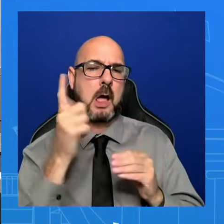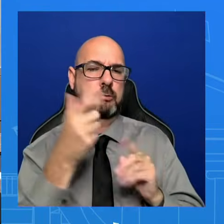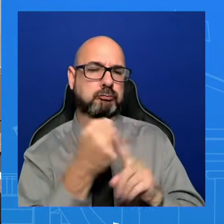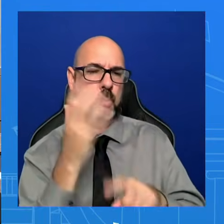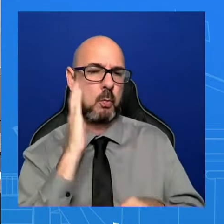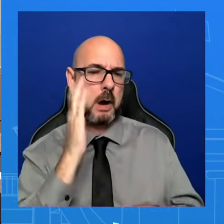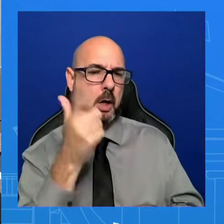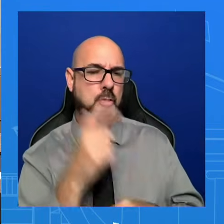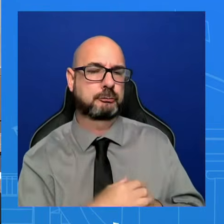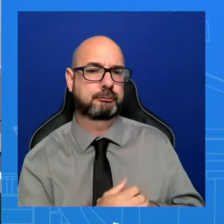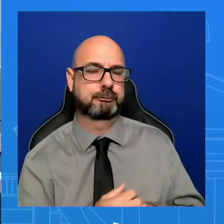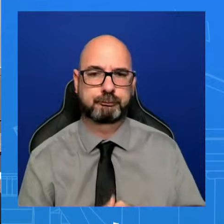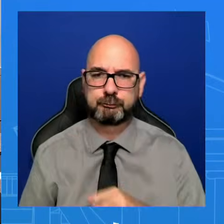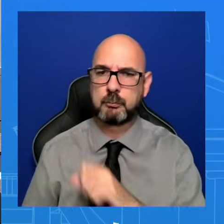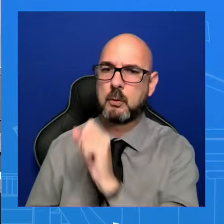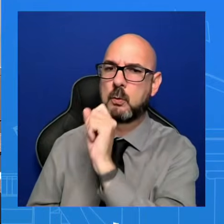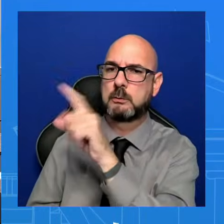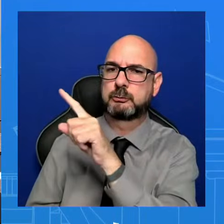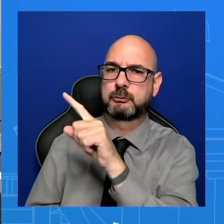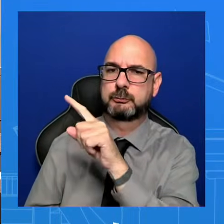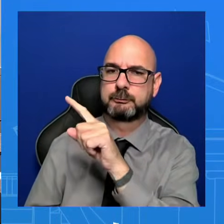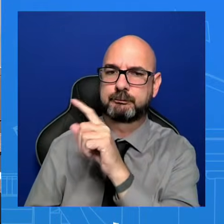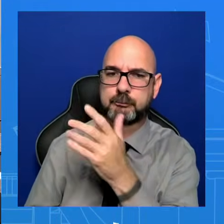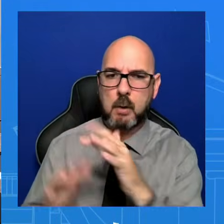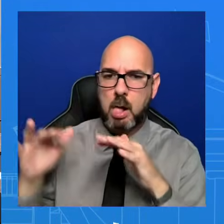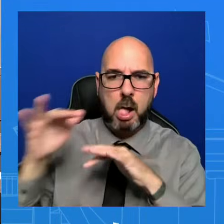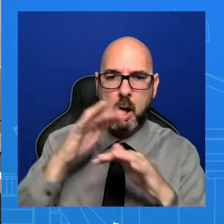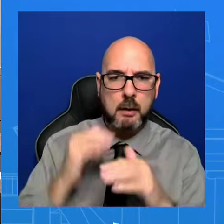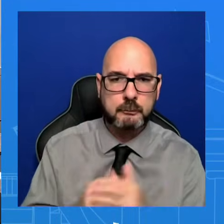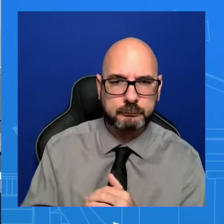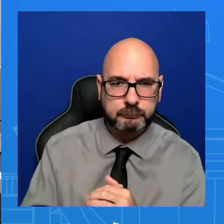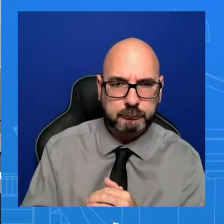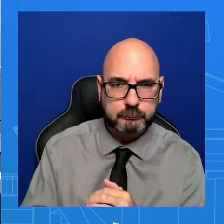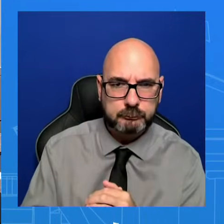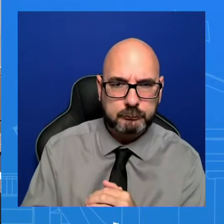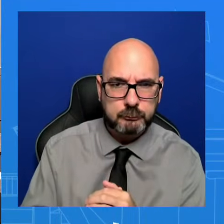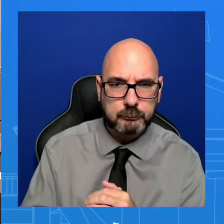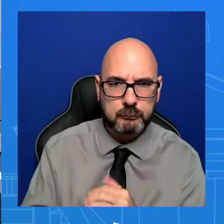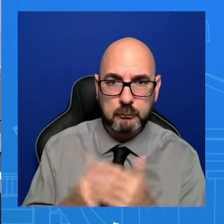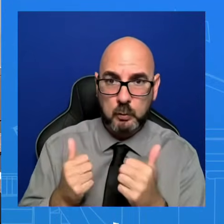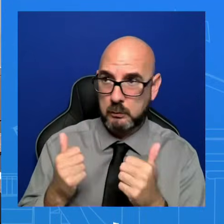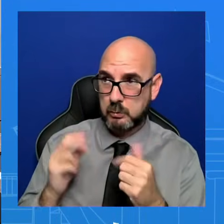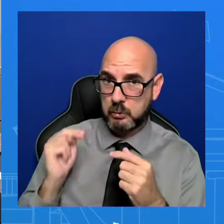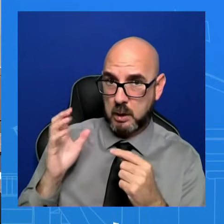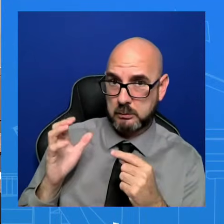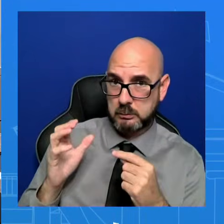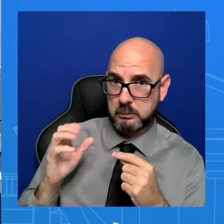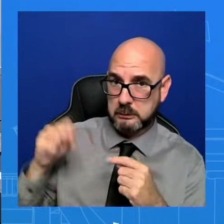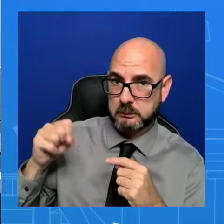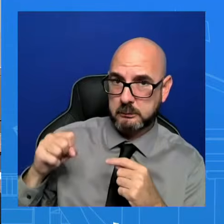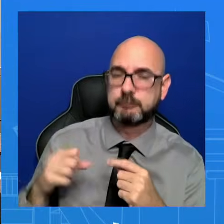The Press: -- a follow-up with that question with -- Ms. Jean-Pierre: Yeah. Which one? North Carolina? The Press: North Carolina Ms. Jean-Pierre: Okay. The Press: Yeah, North Carolina. So, already on the schedule